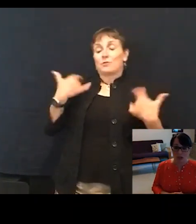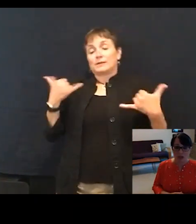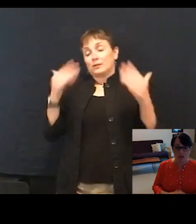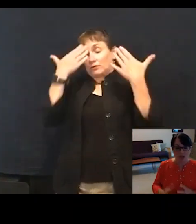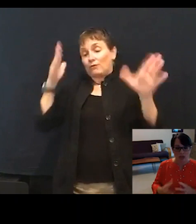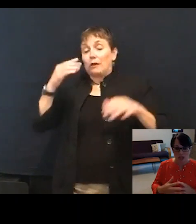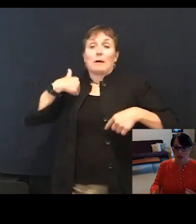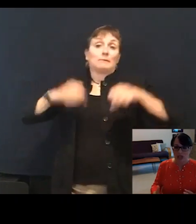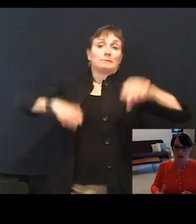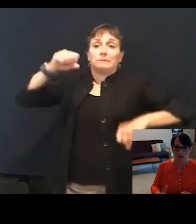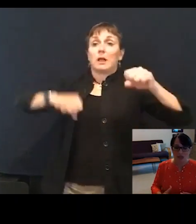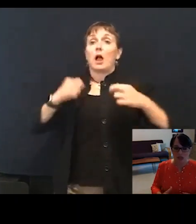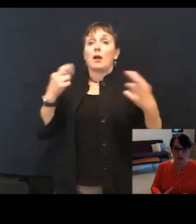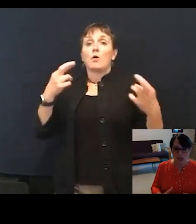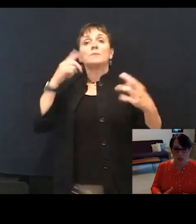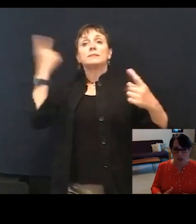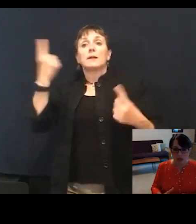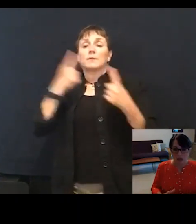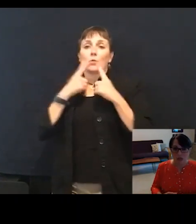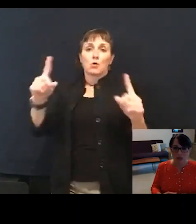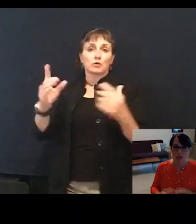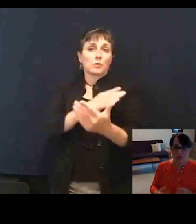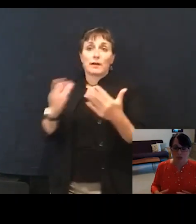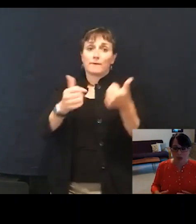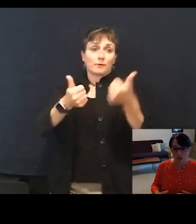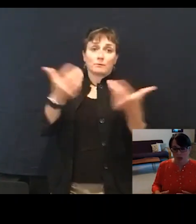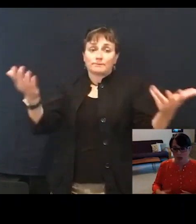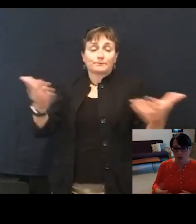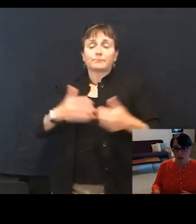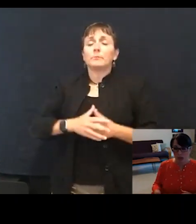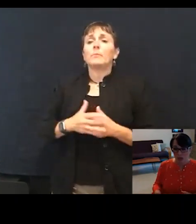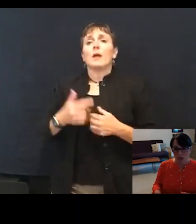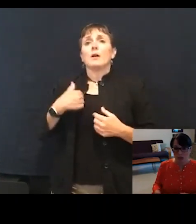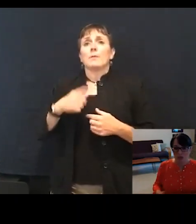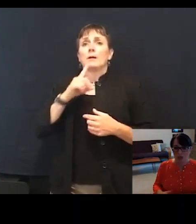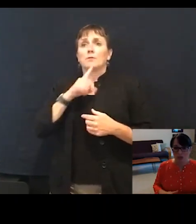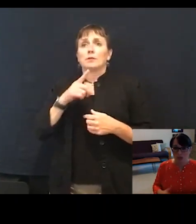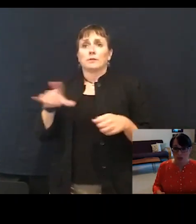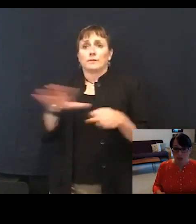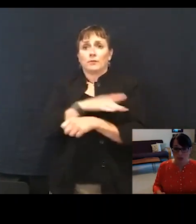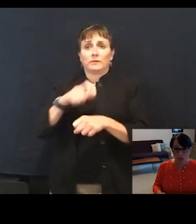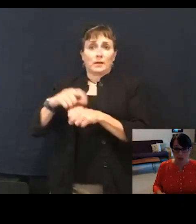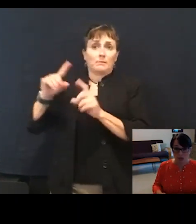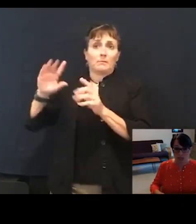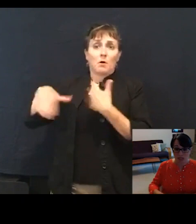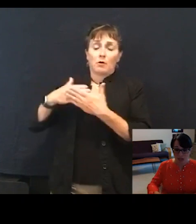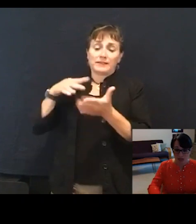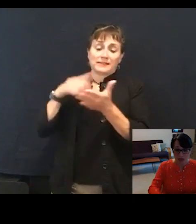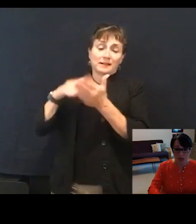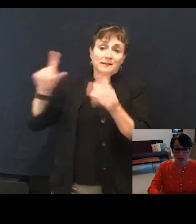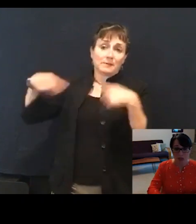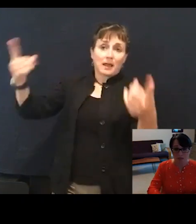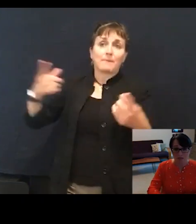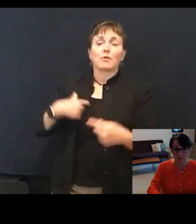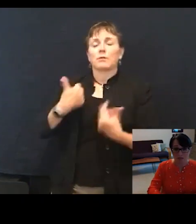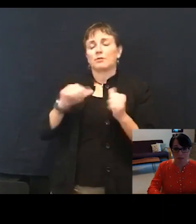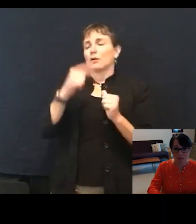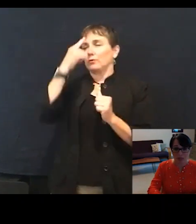But the entire time that this has been going on, we've been thinking about a plan B or an alternative approach to getting this job done.